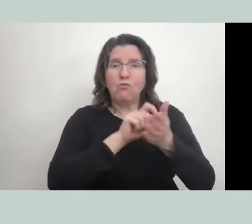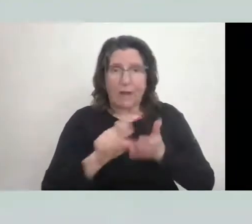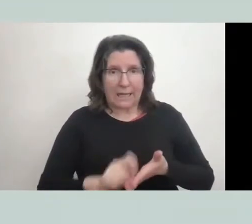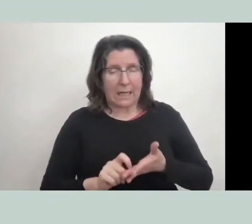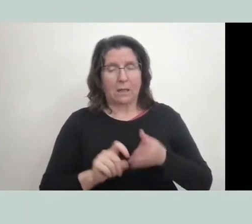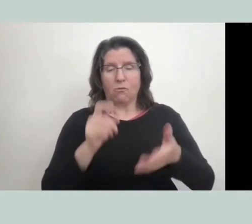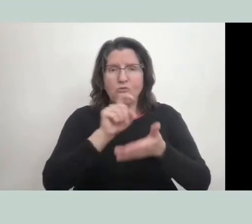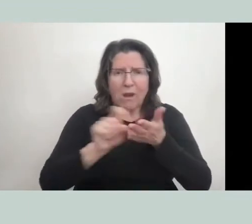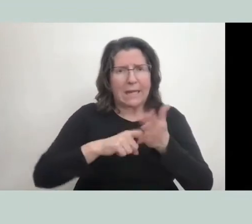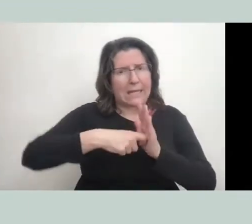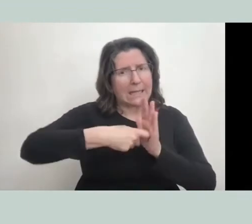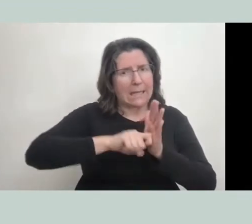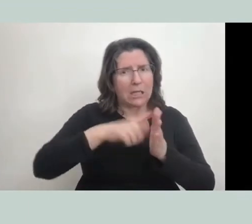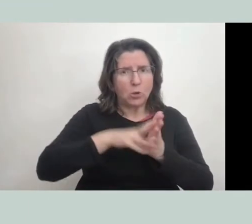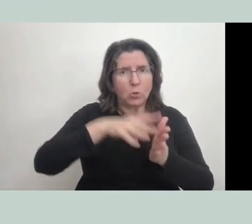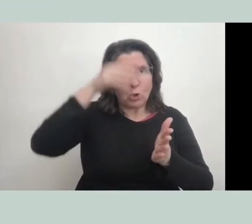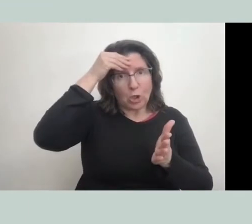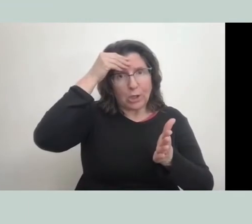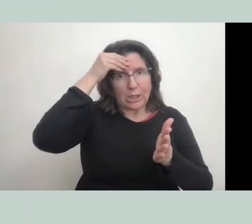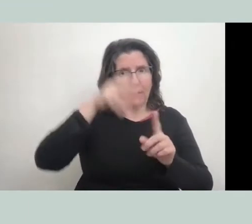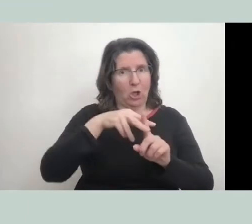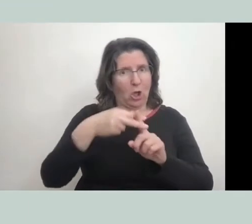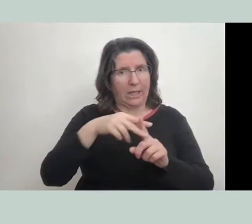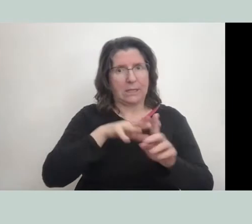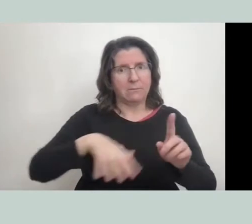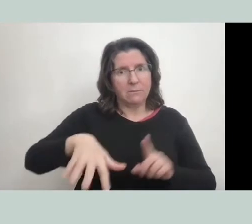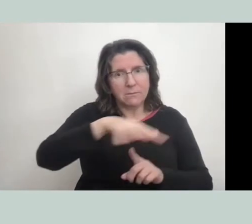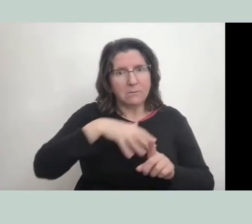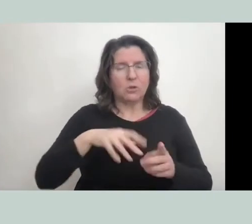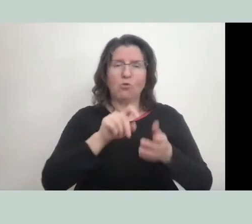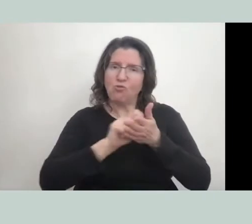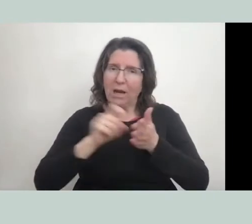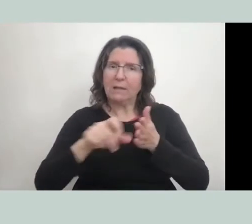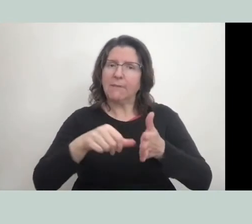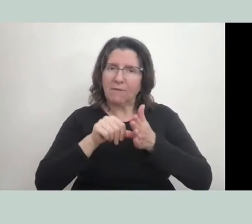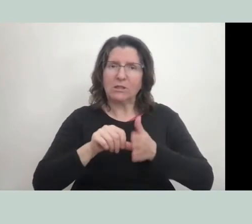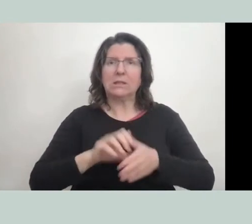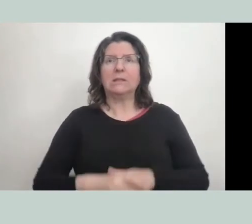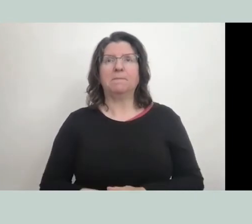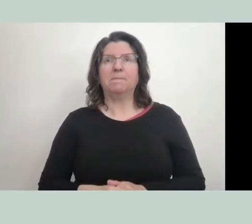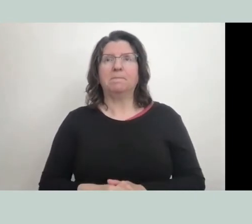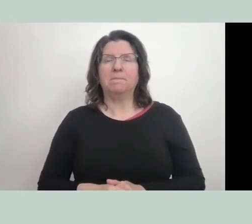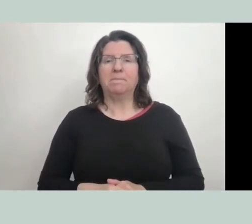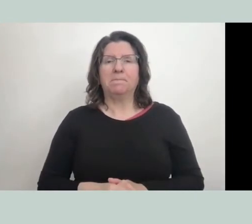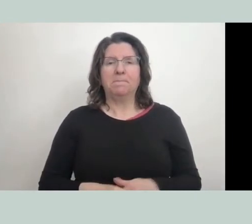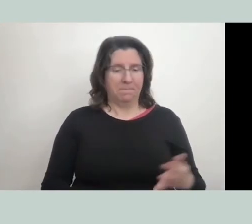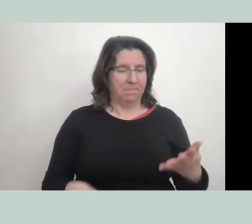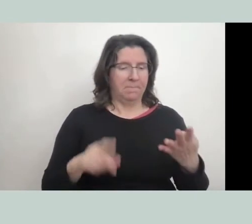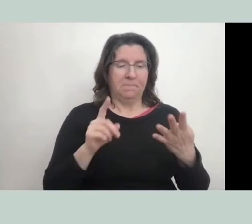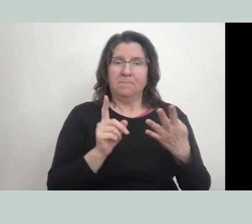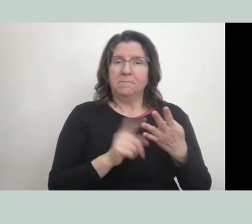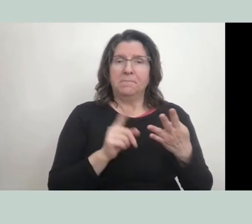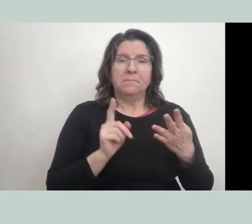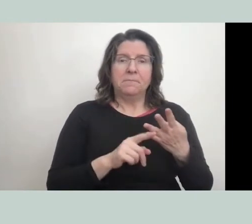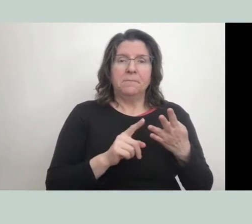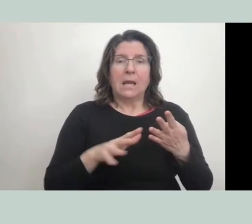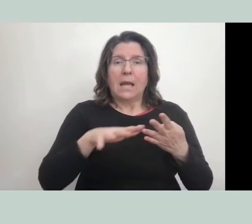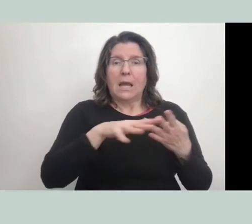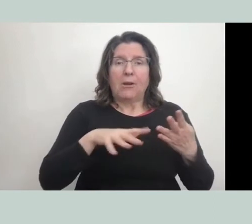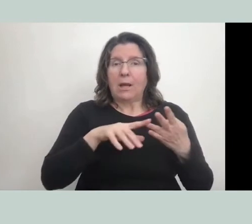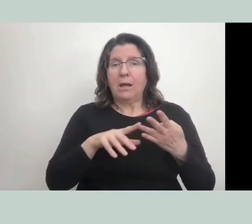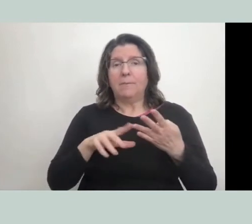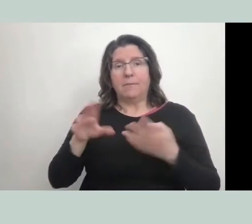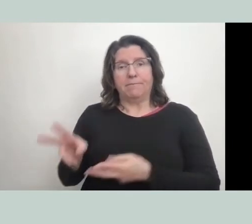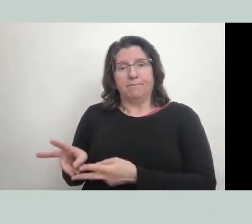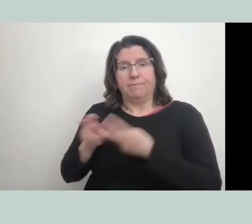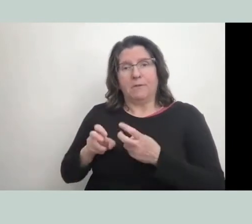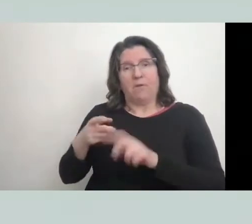WRITING is key to learning the content material.